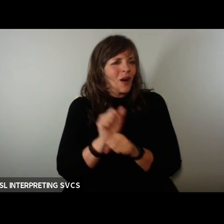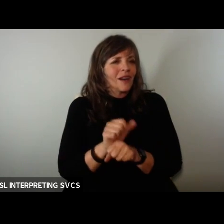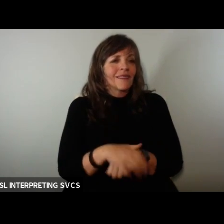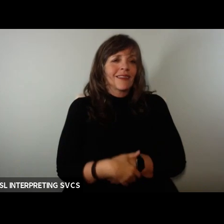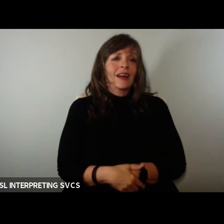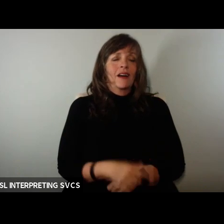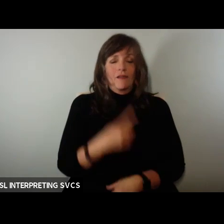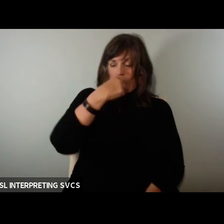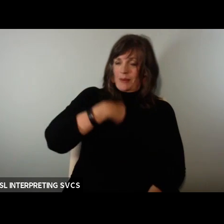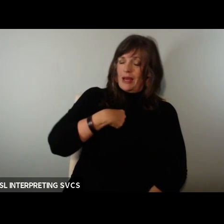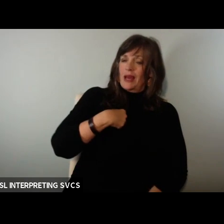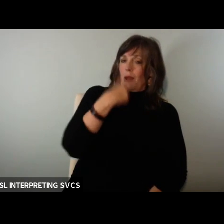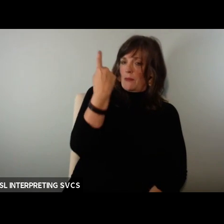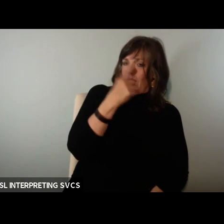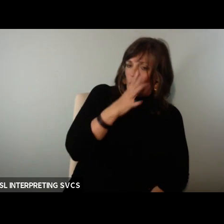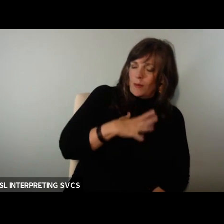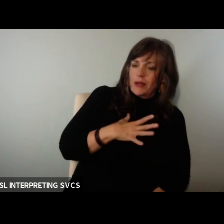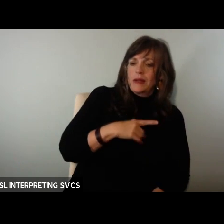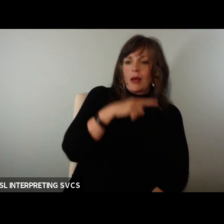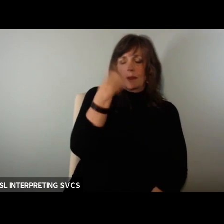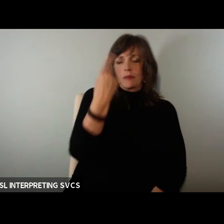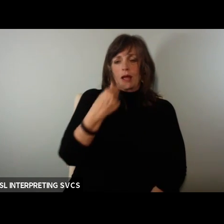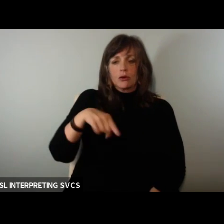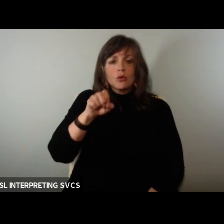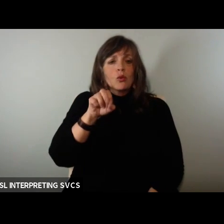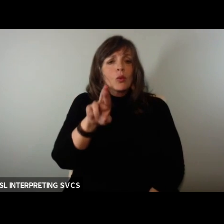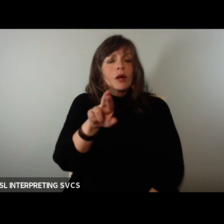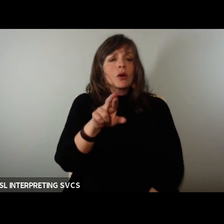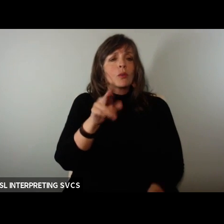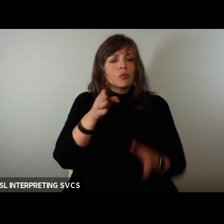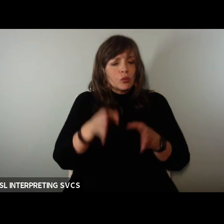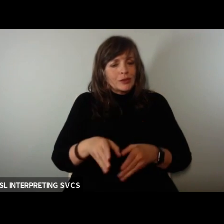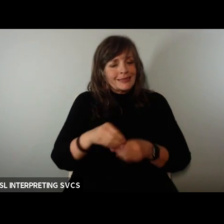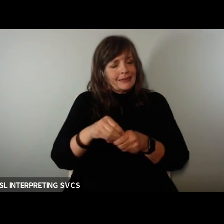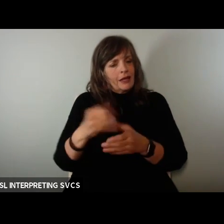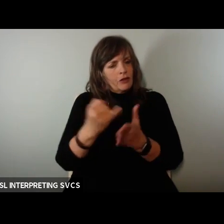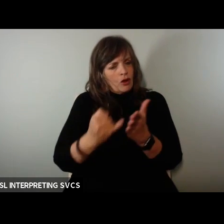a black queer person in the arts, it was really important to me